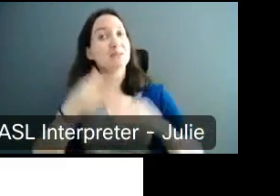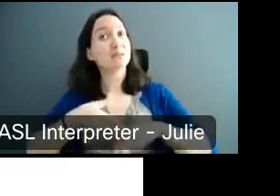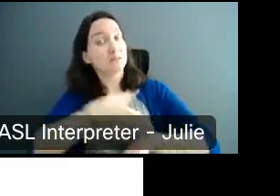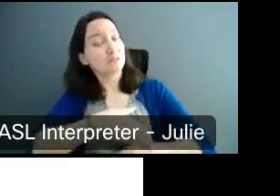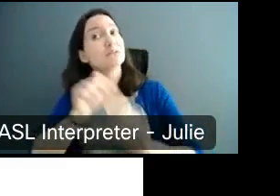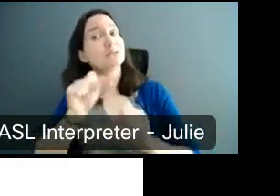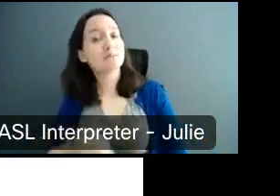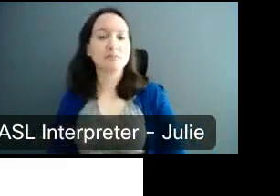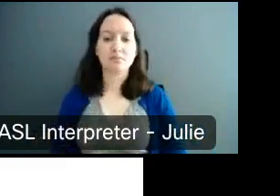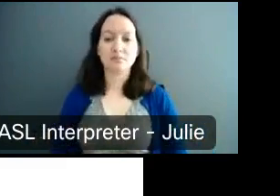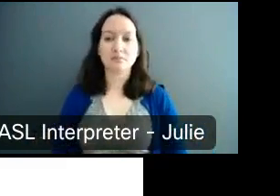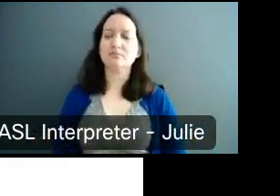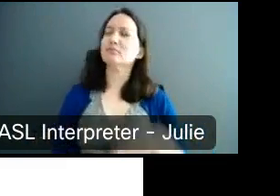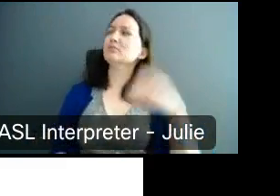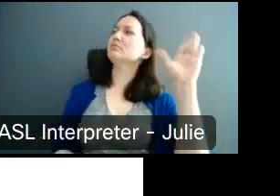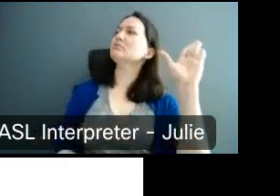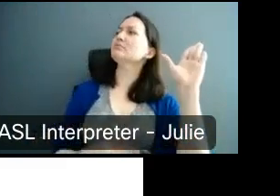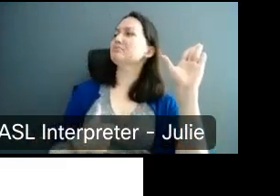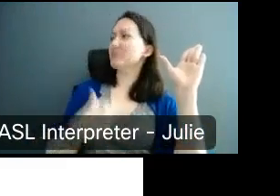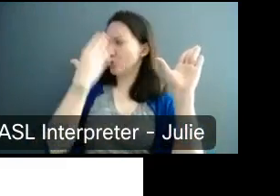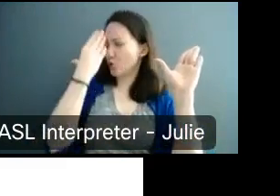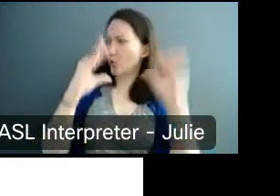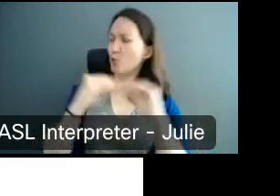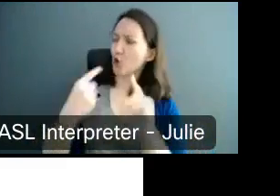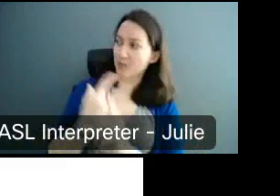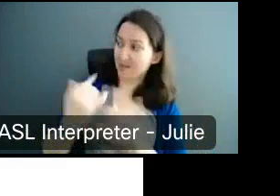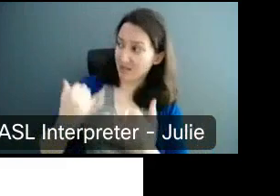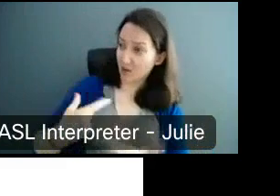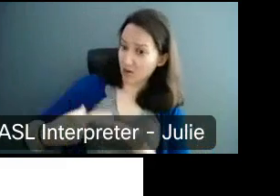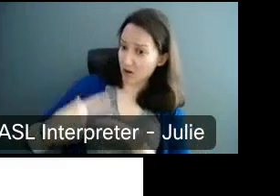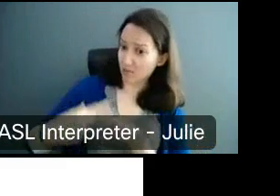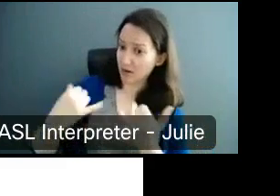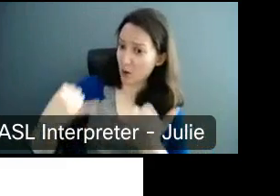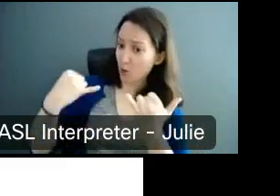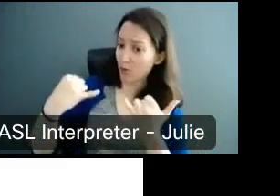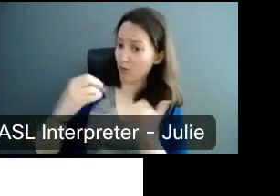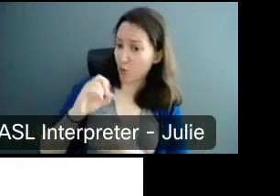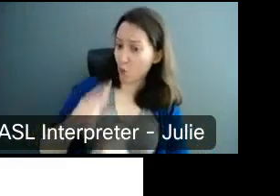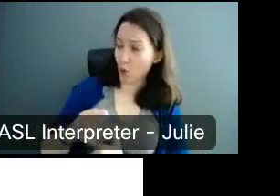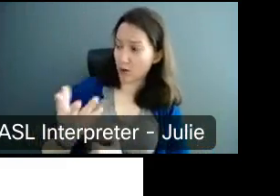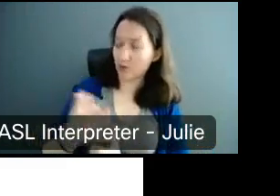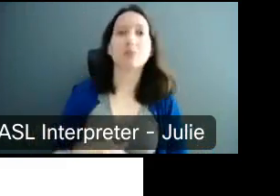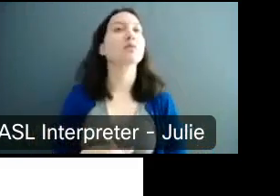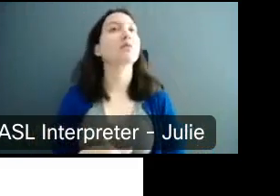I can, I don't know if it's more appropriate now what we're talking more about it. It's interesting to me, is that.